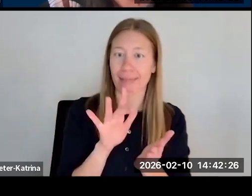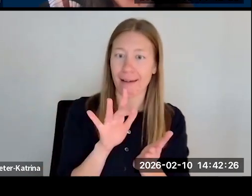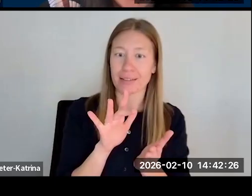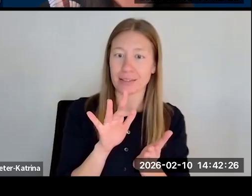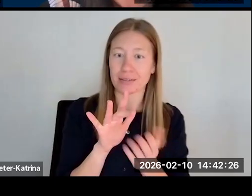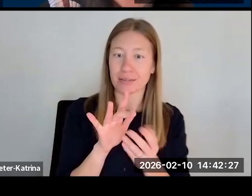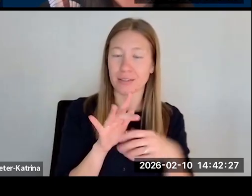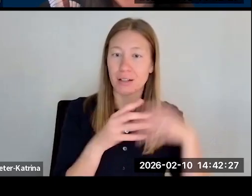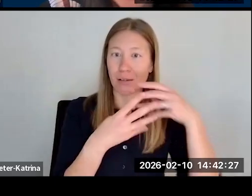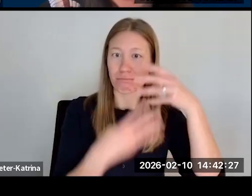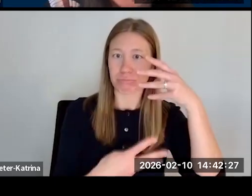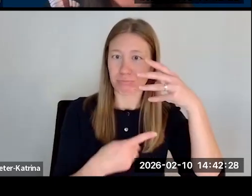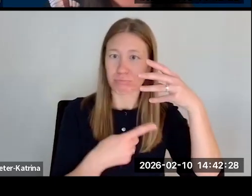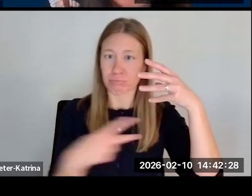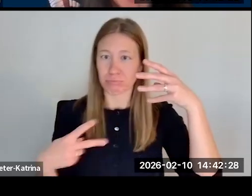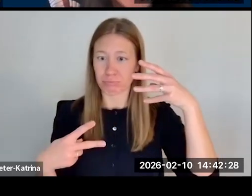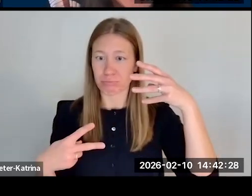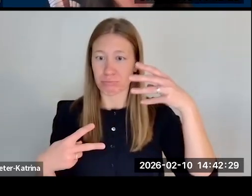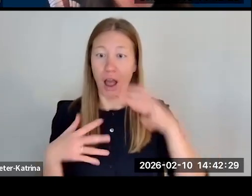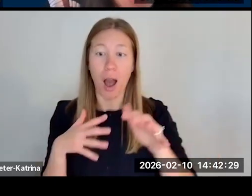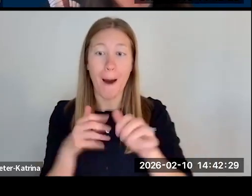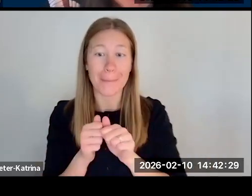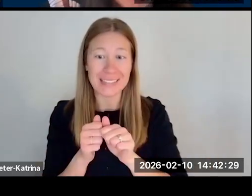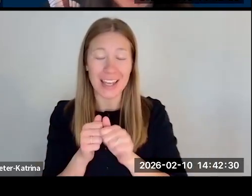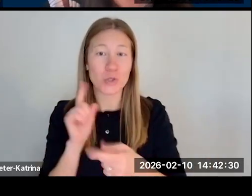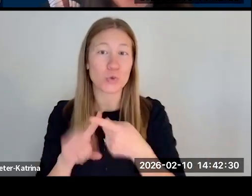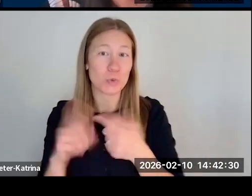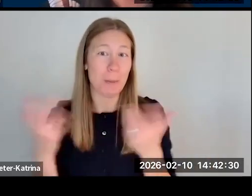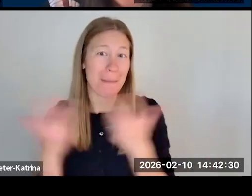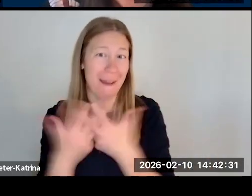go to my heading two and update heading two to match. And now all